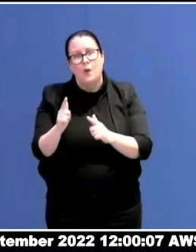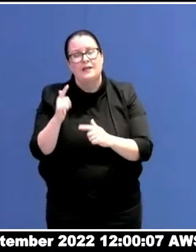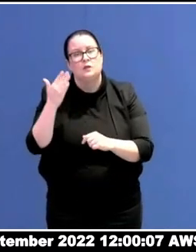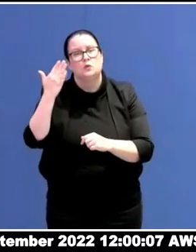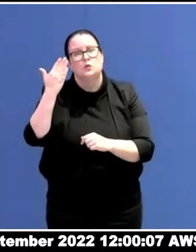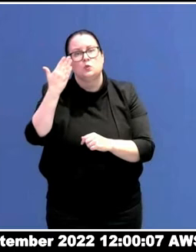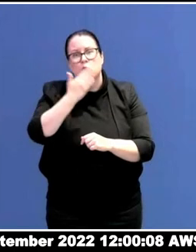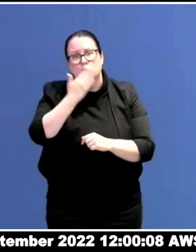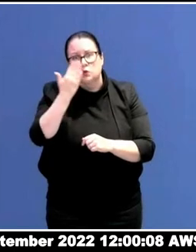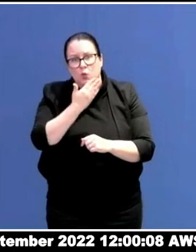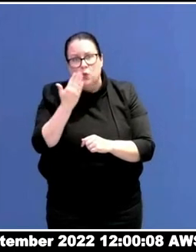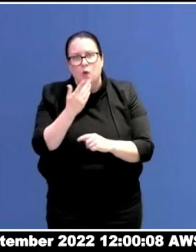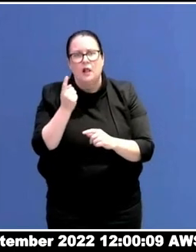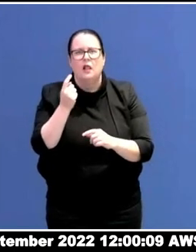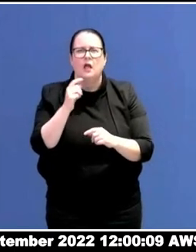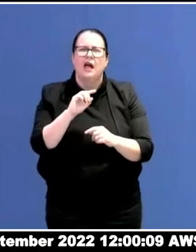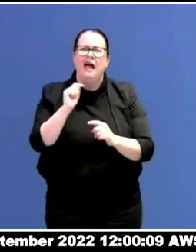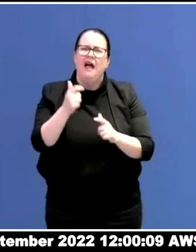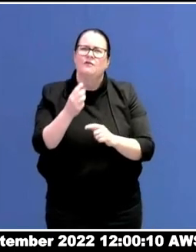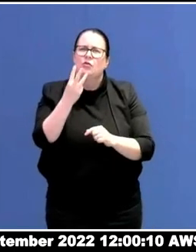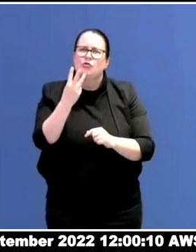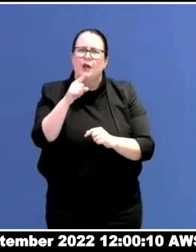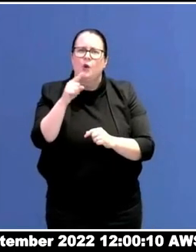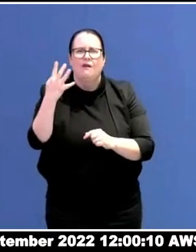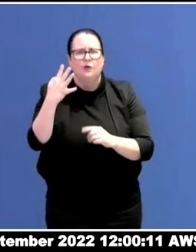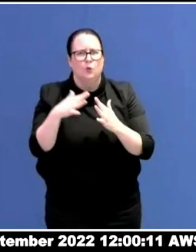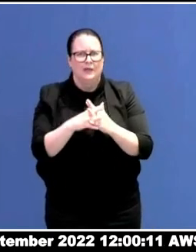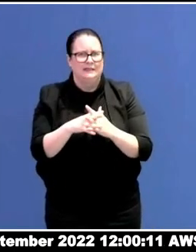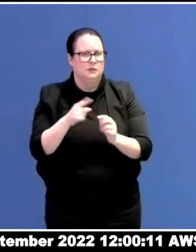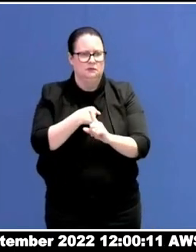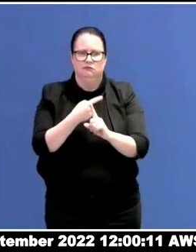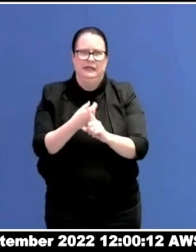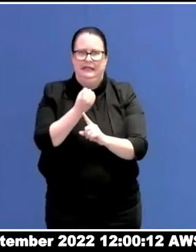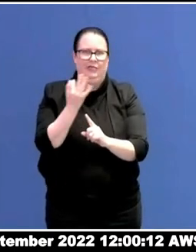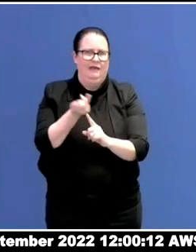after three or four weeks because there was nothing available." And I said, "Well, what